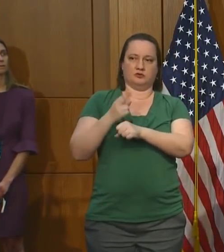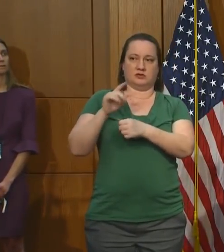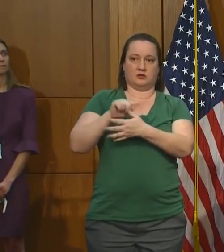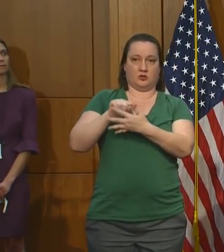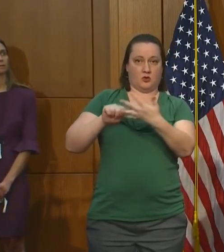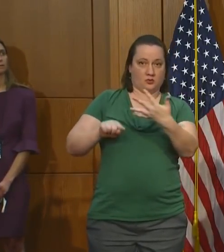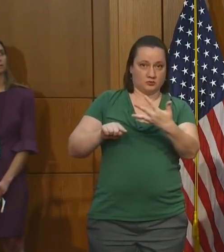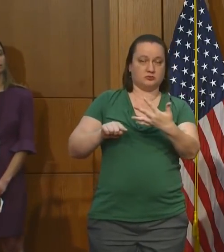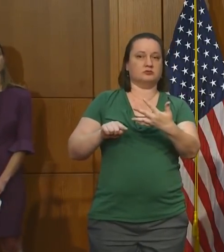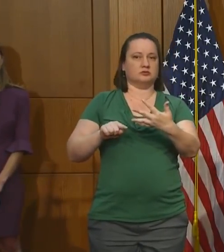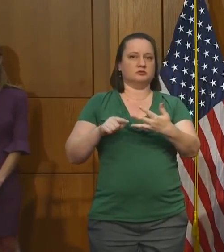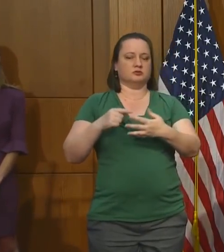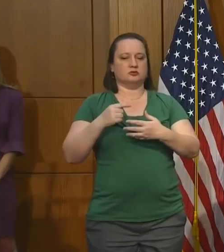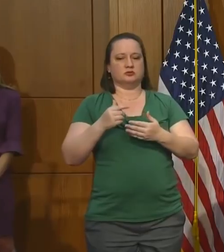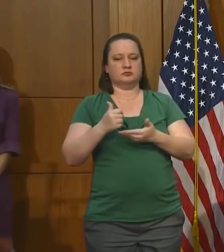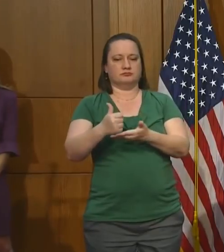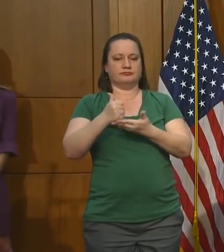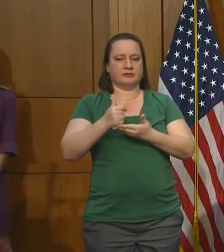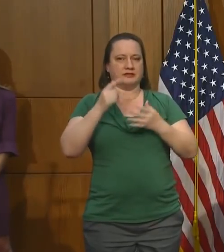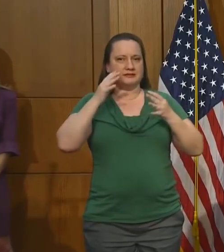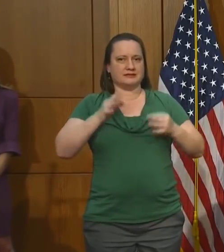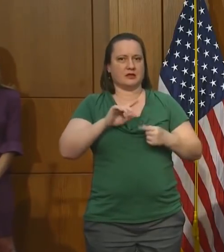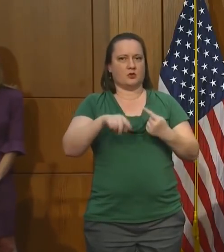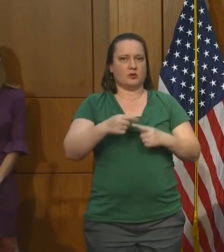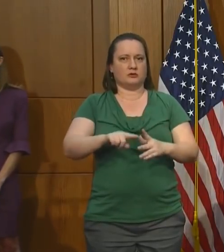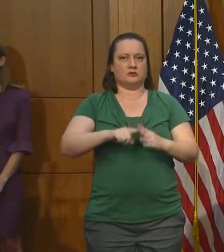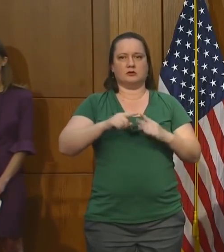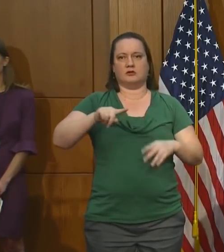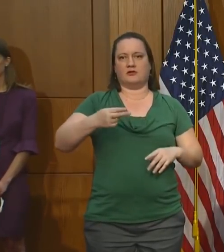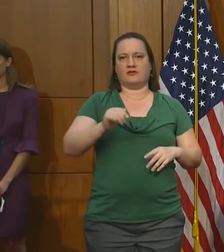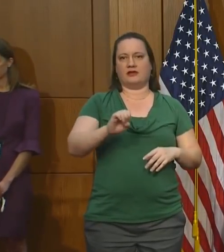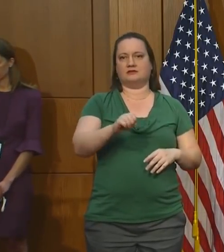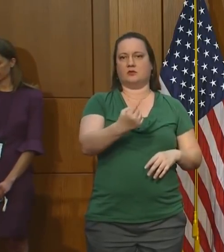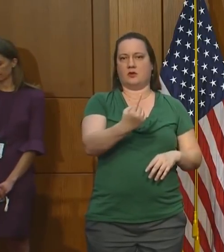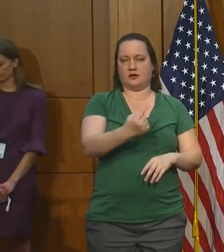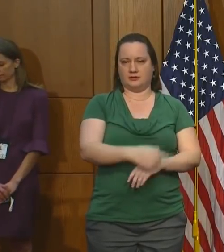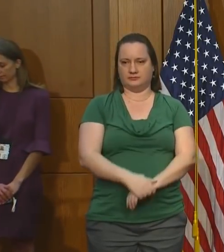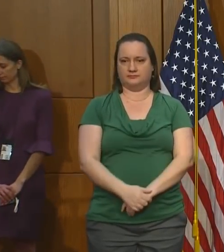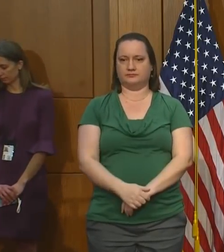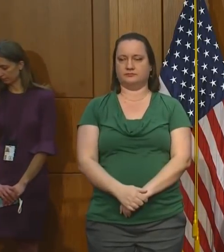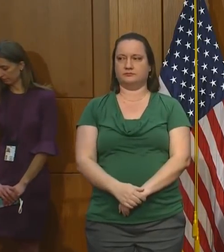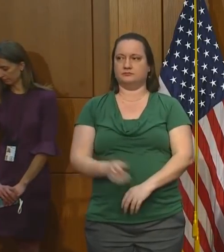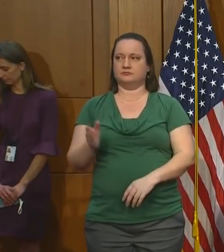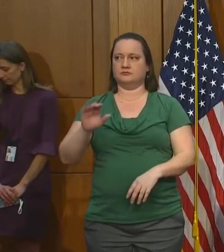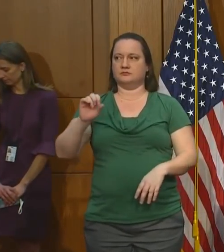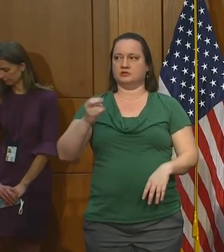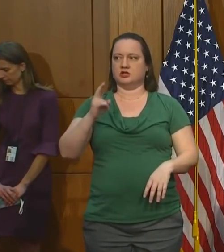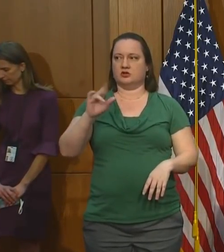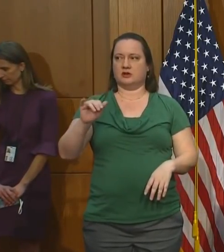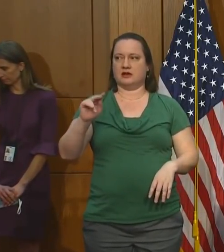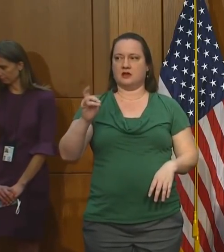PRIDE. THAT THE CD. VICE ONE IN PPE. TEST OF THOSE THE THINGS THAT THE THAT HAVE OUTLINED IN THE WHAT WE DONE FOR. AND THAT'S WHAT WE'VE BEEN. HIM TO